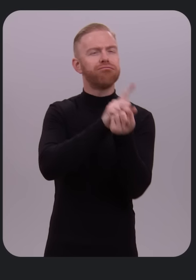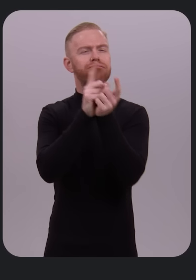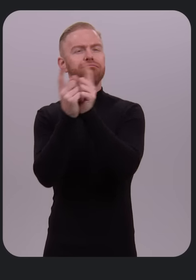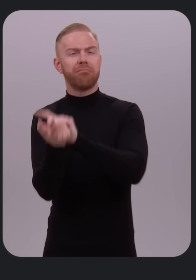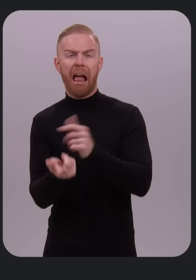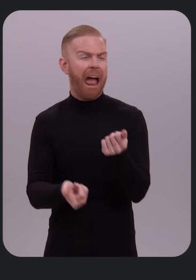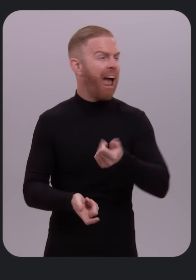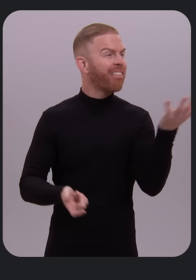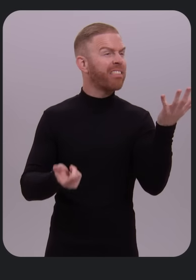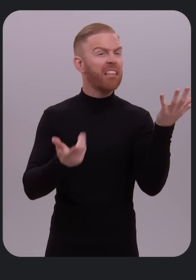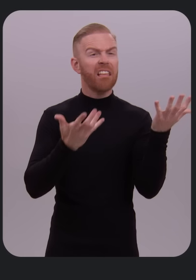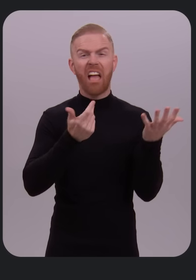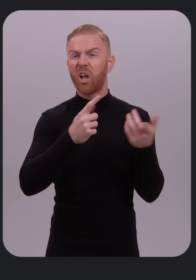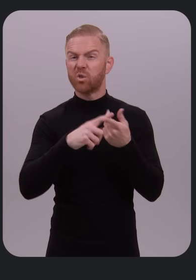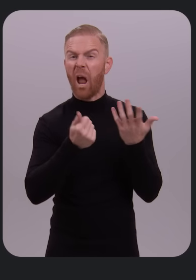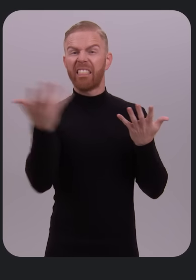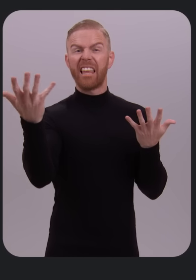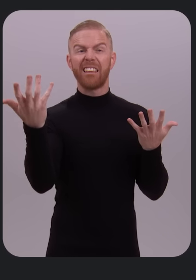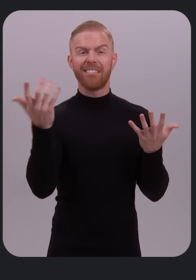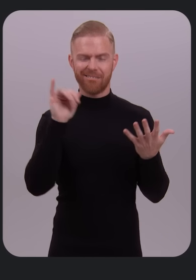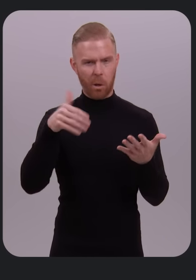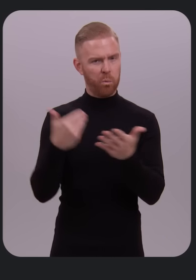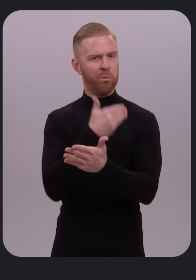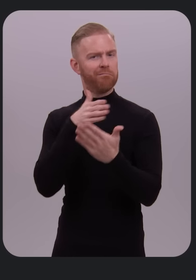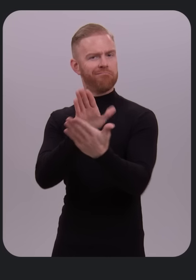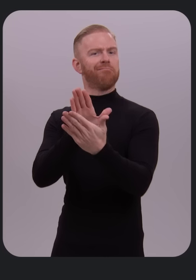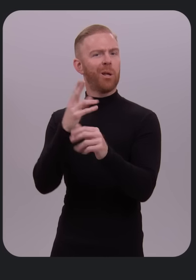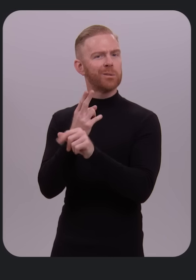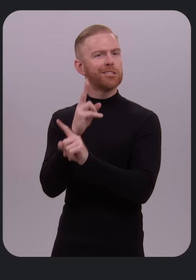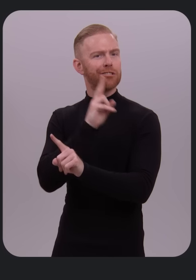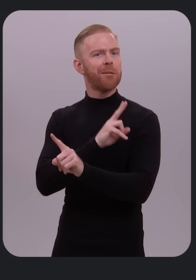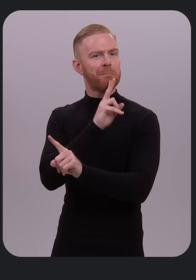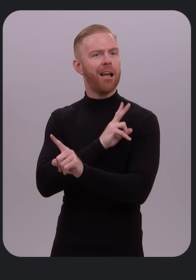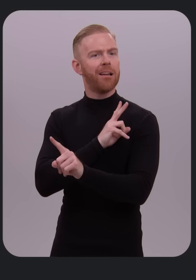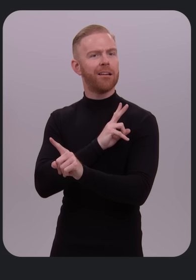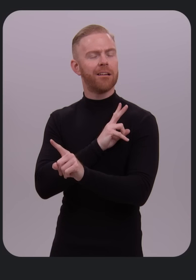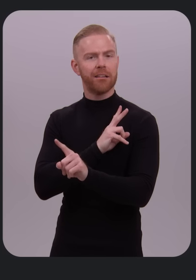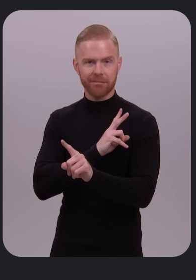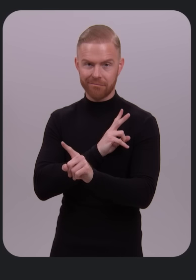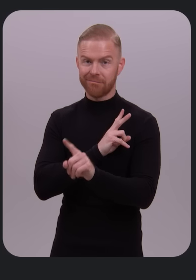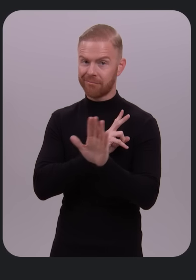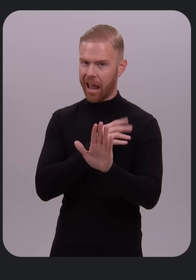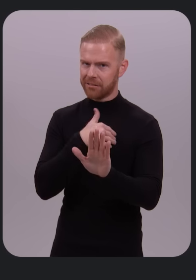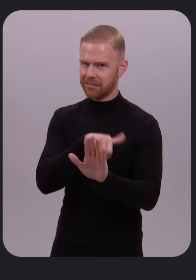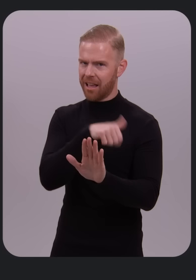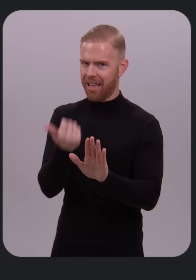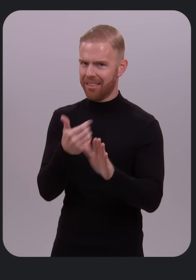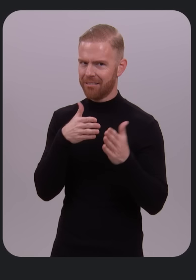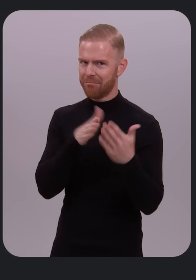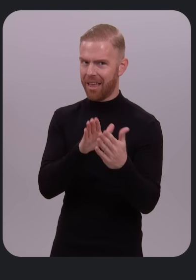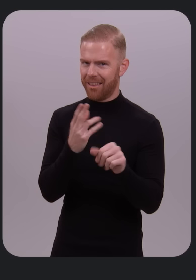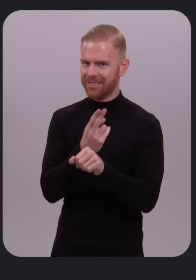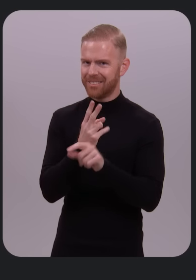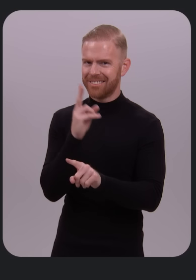and it's a whole new way to use Gemini. There's another new way you can use Gemini today too.